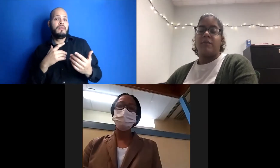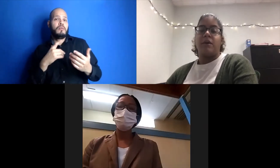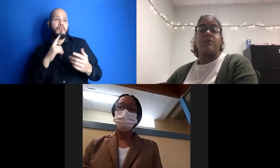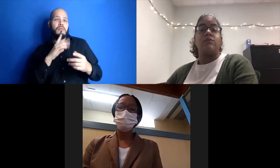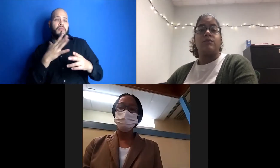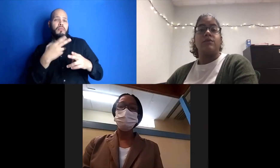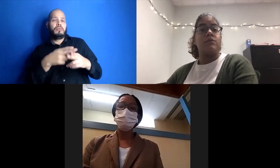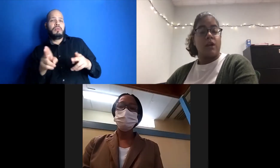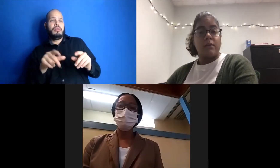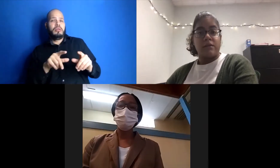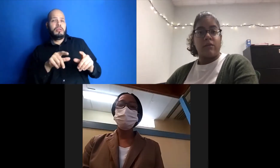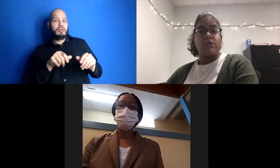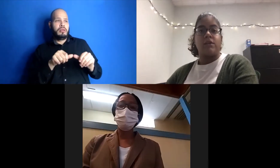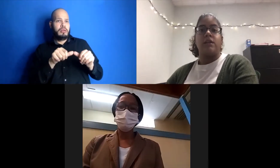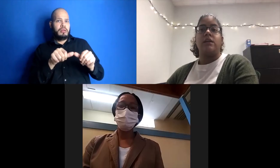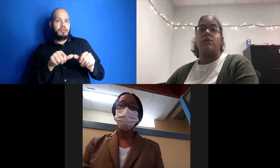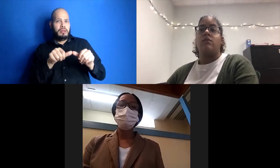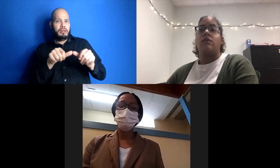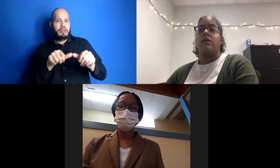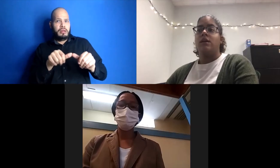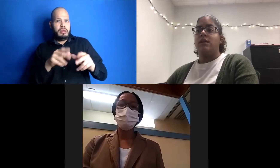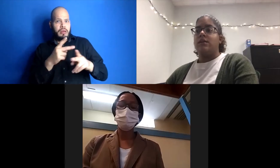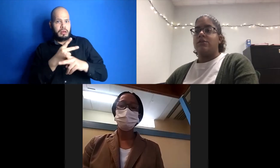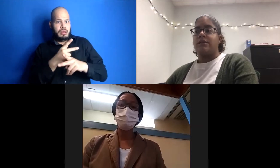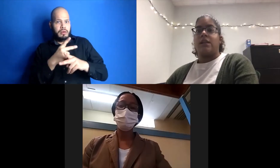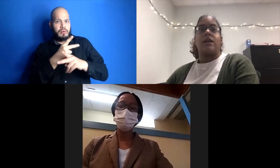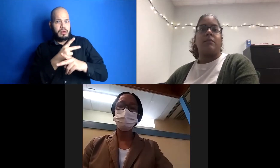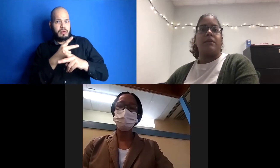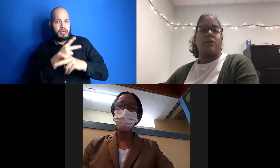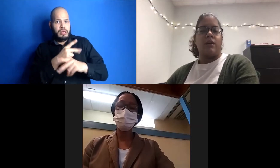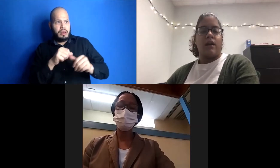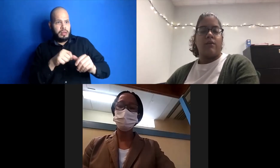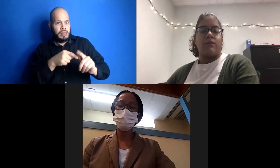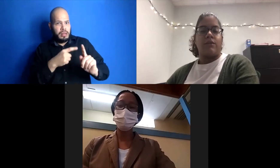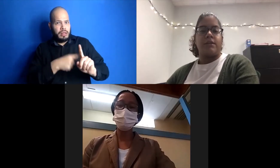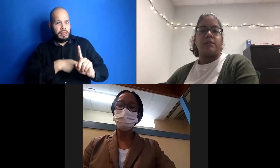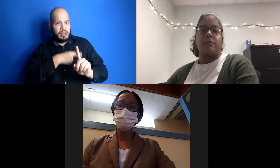had to lose their jobs unfortunately or just a lot of companies going on hiring freezes but